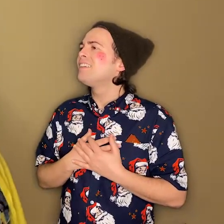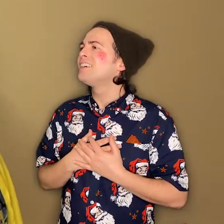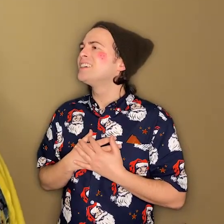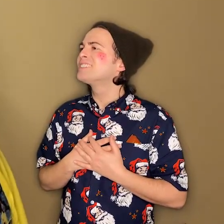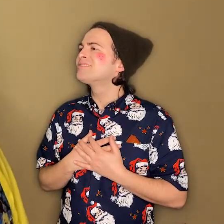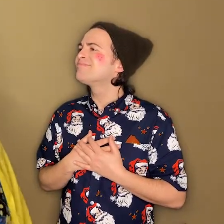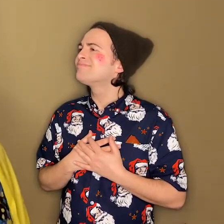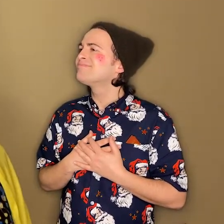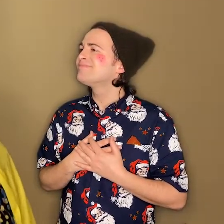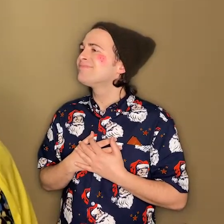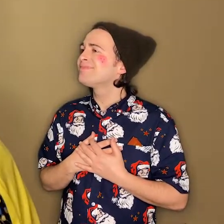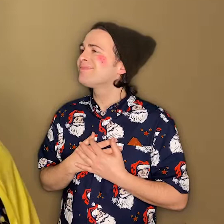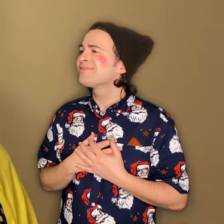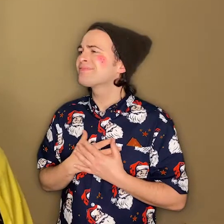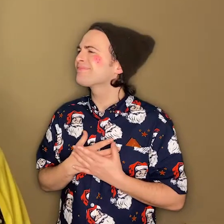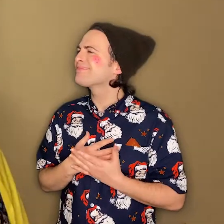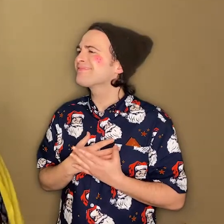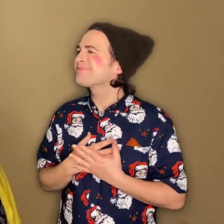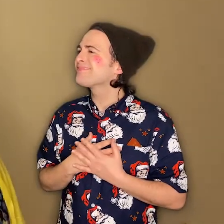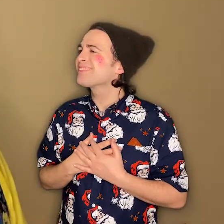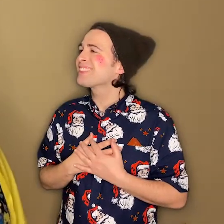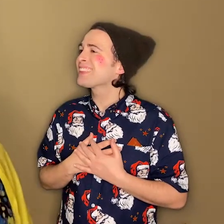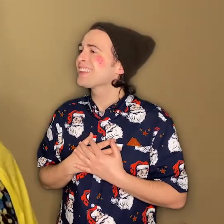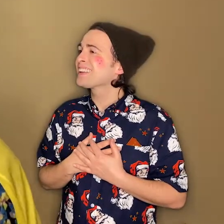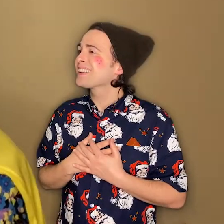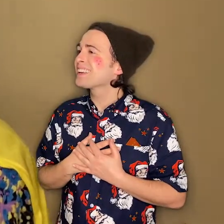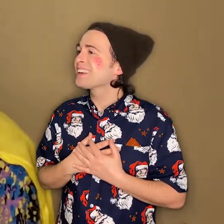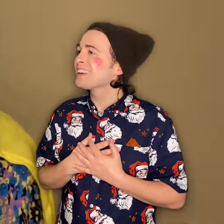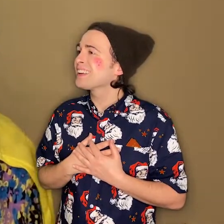I’m just so silly, I don’t even speak the same language as him.